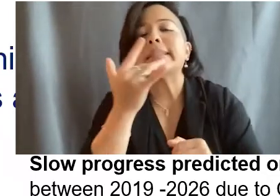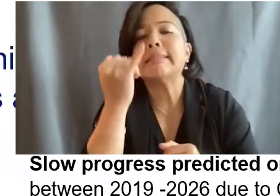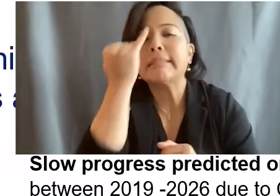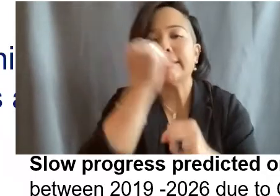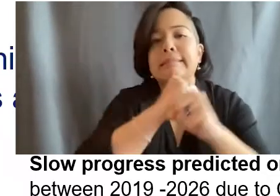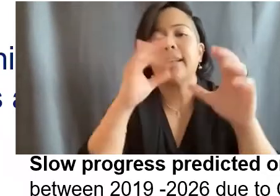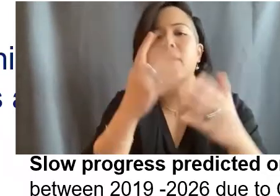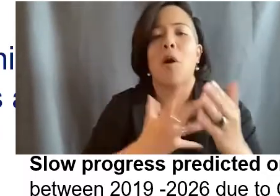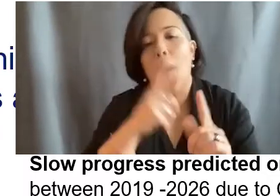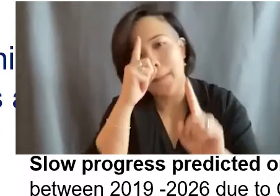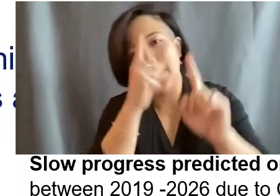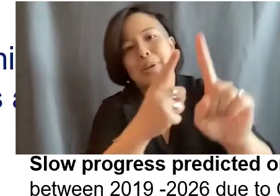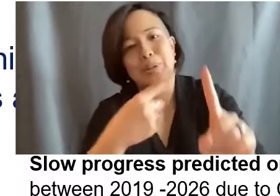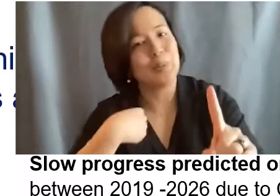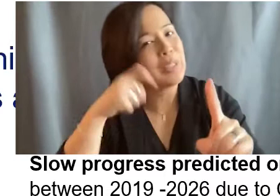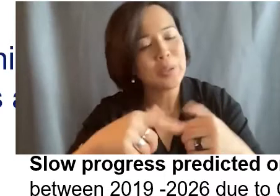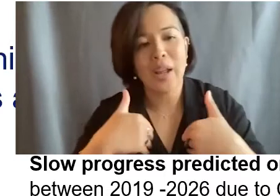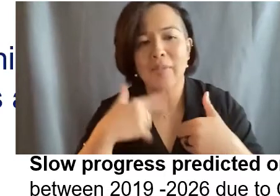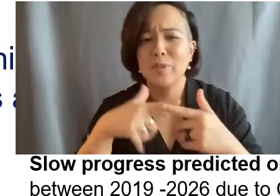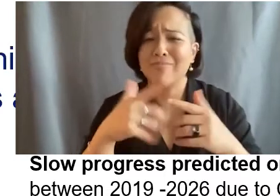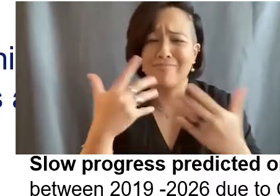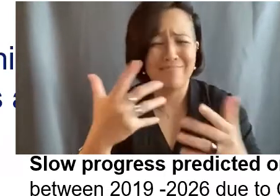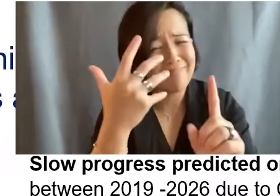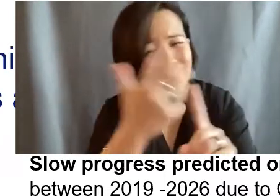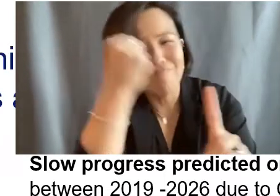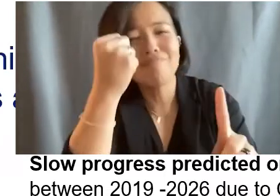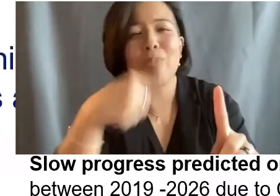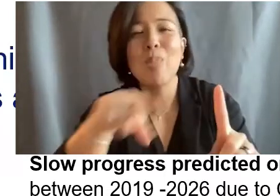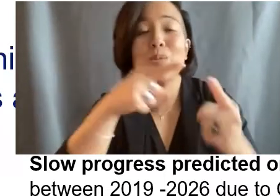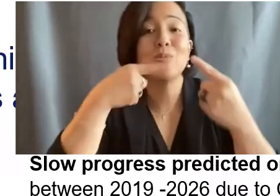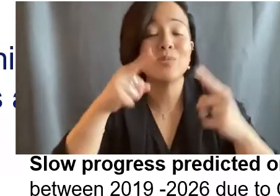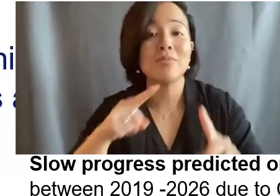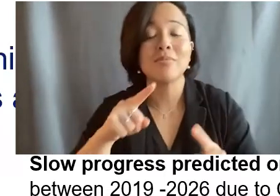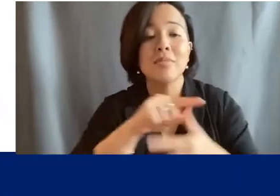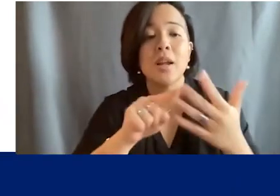targets, but also recognizing the impact of Next slide, please.